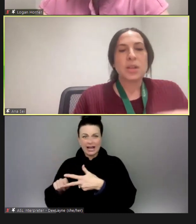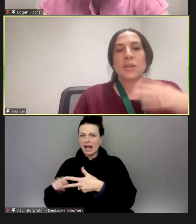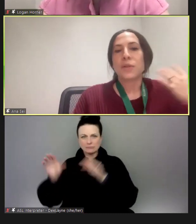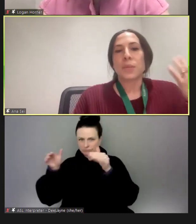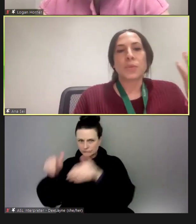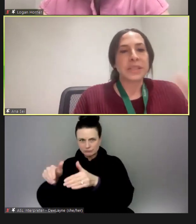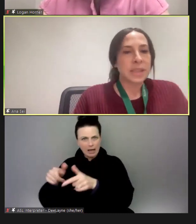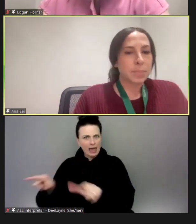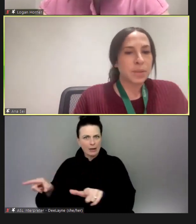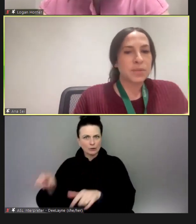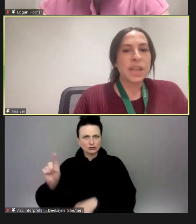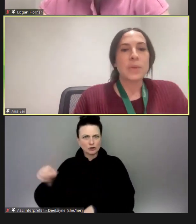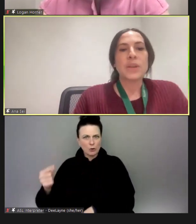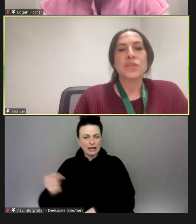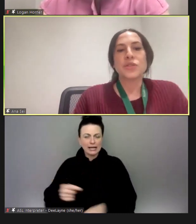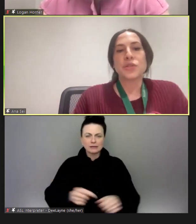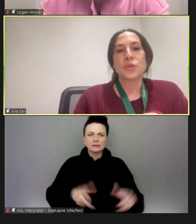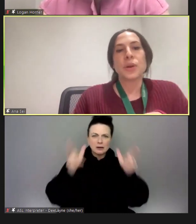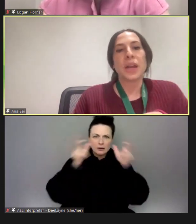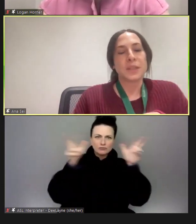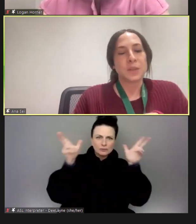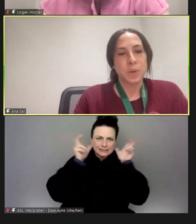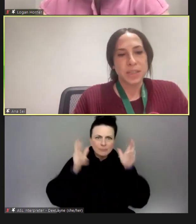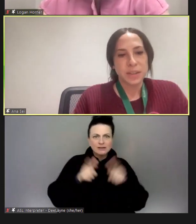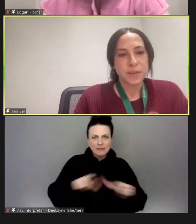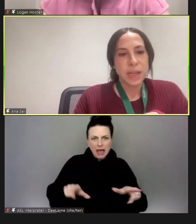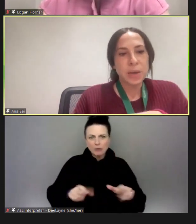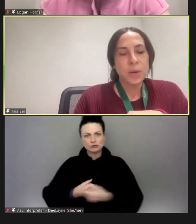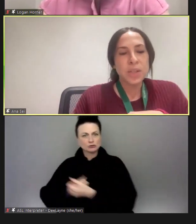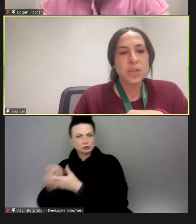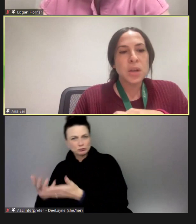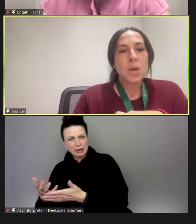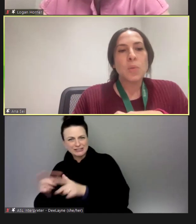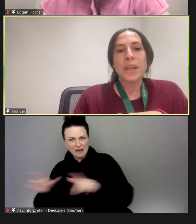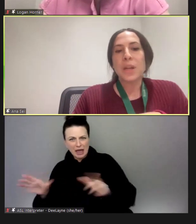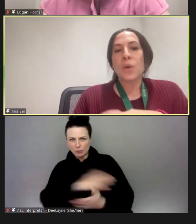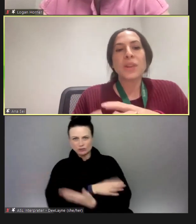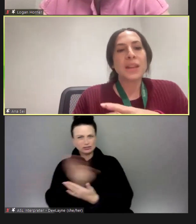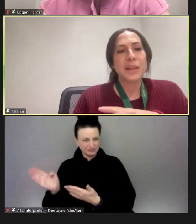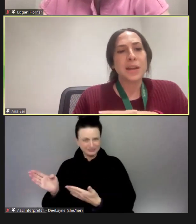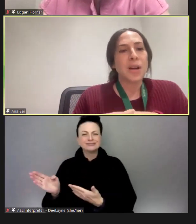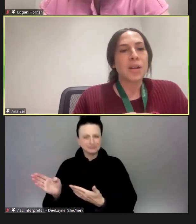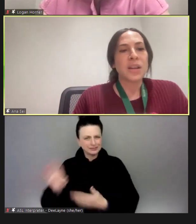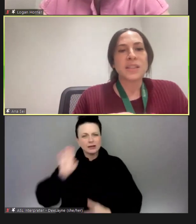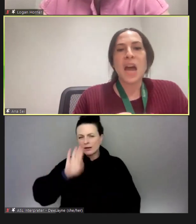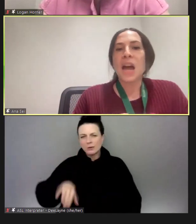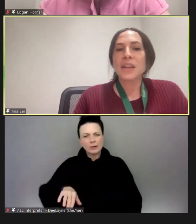from receptive language to expressive